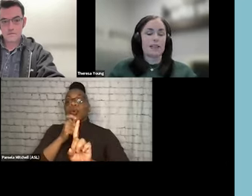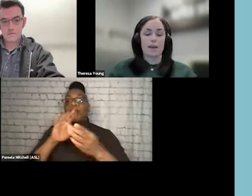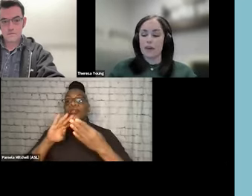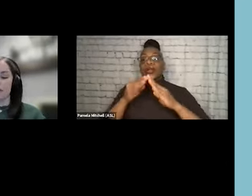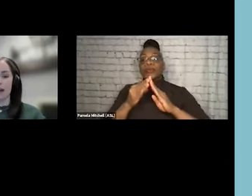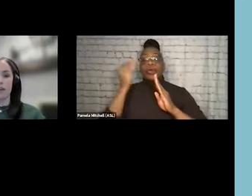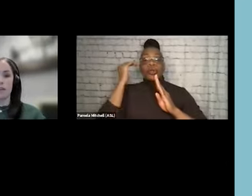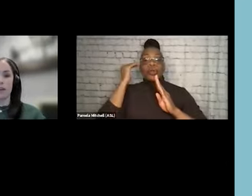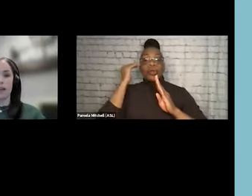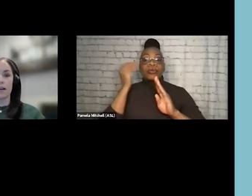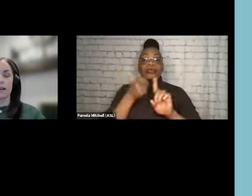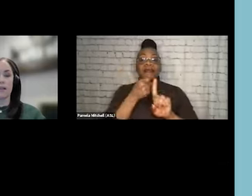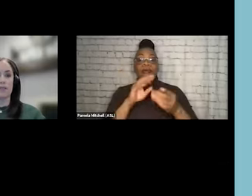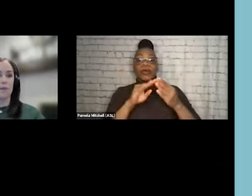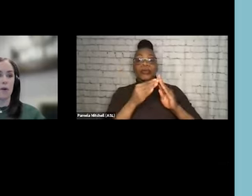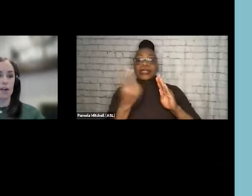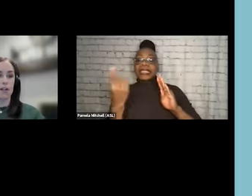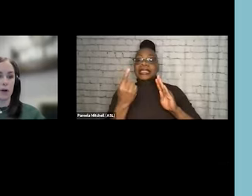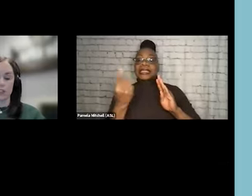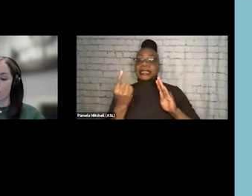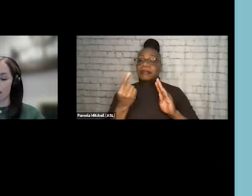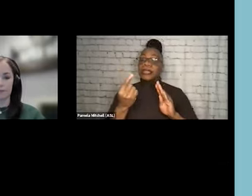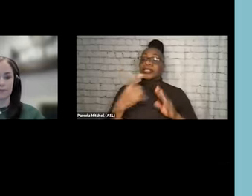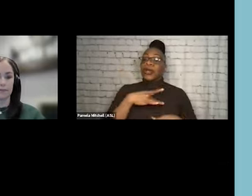and something that you would like some more support doing.